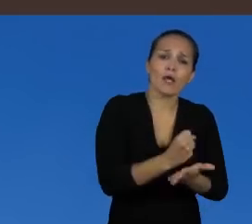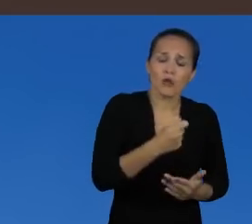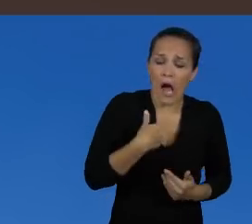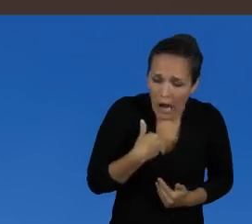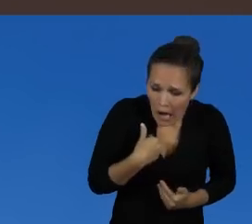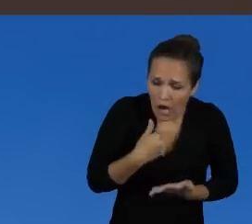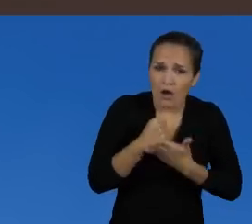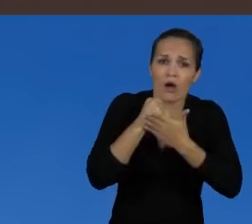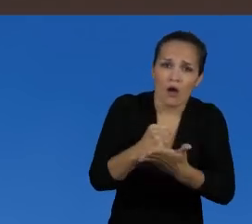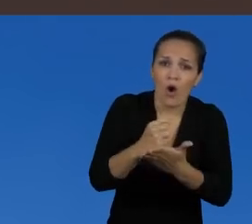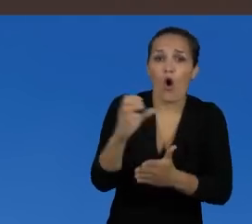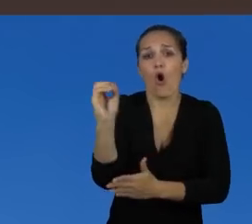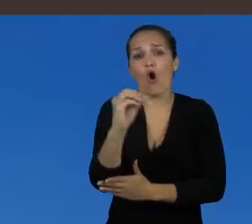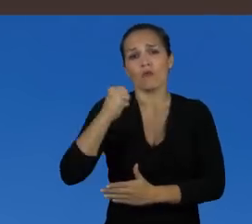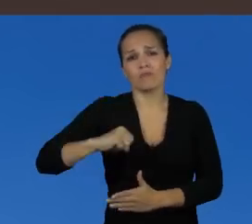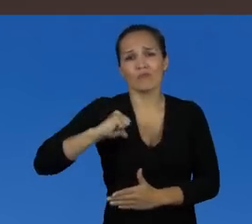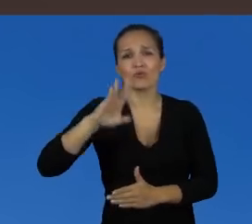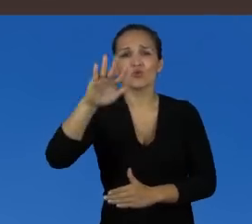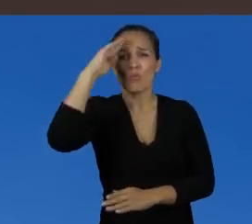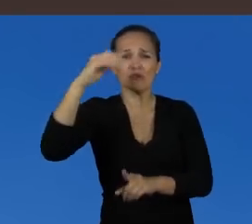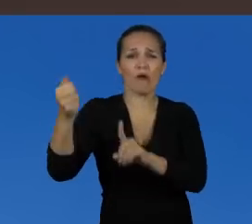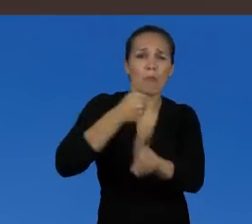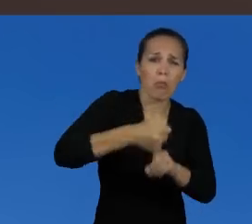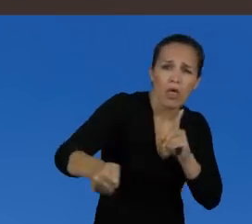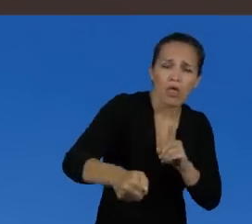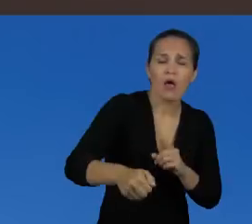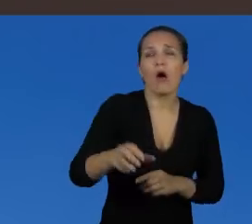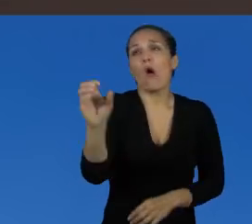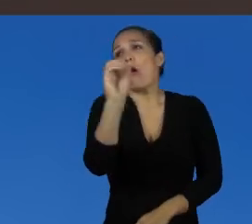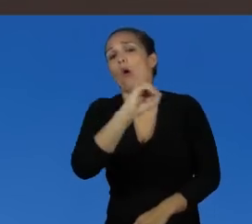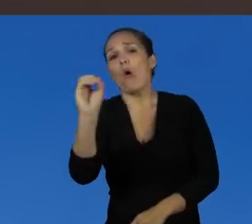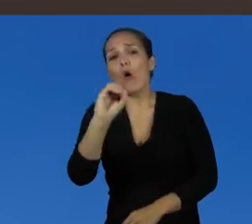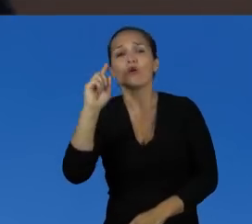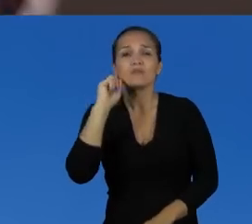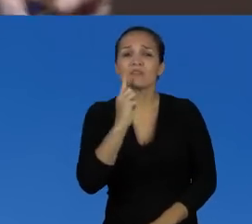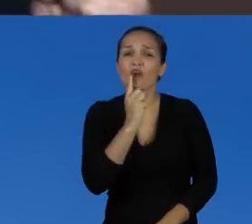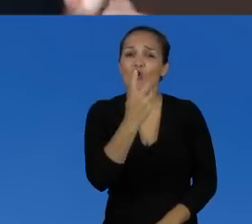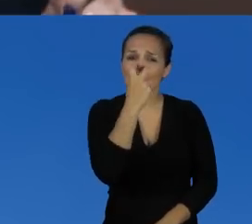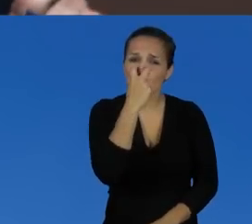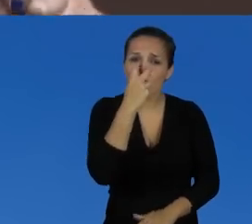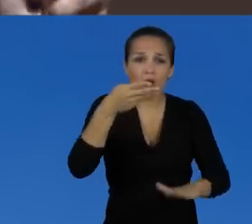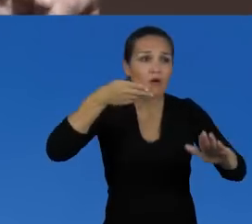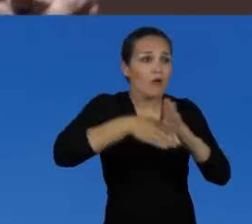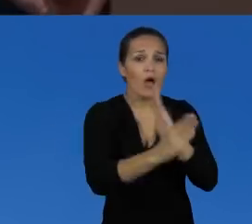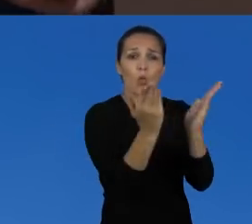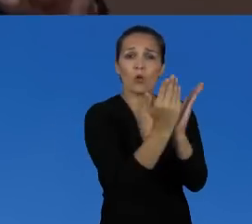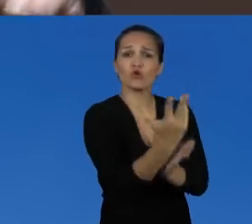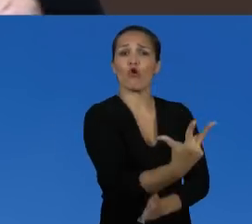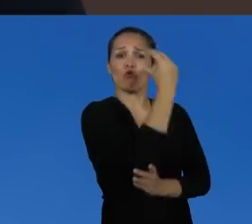sex workers subjected to police violence, Deaf-blind persons who cannot study,